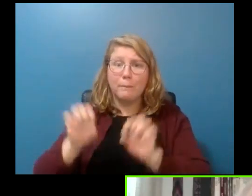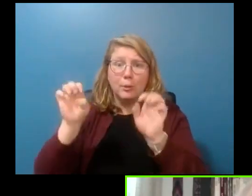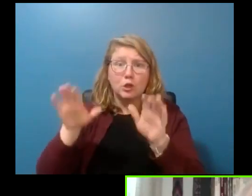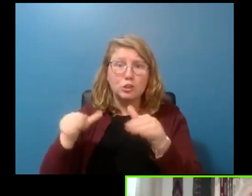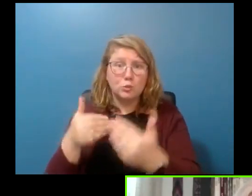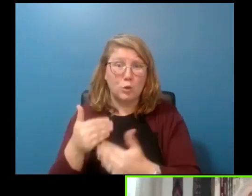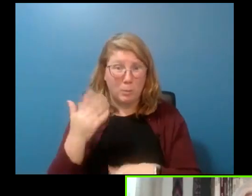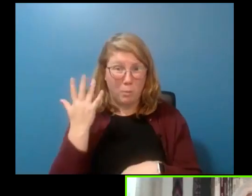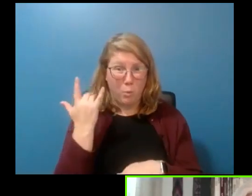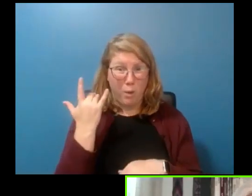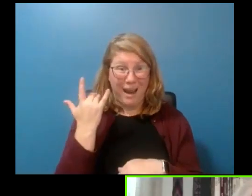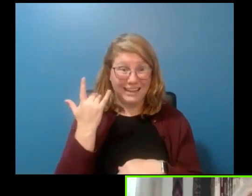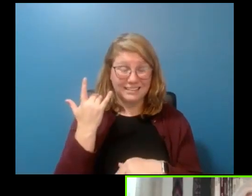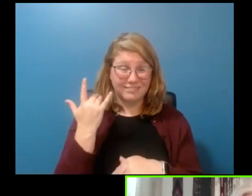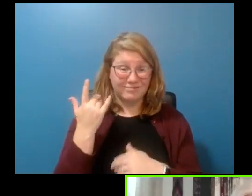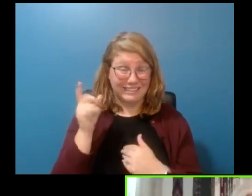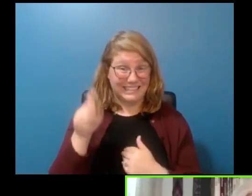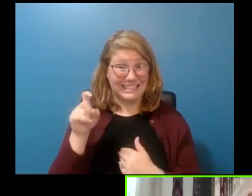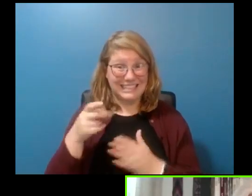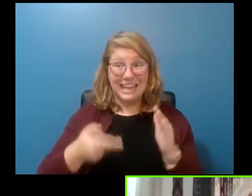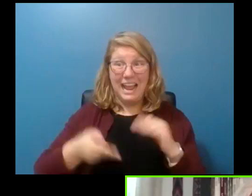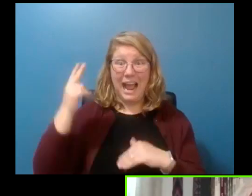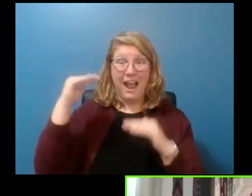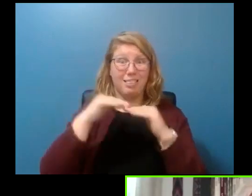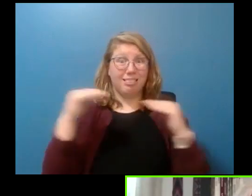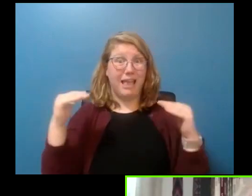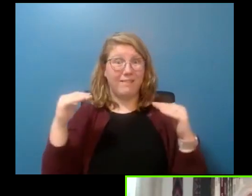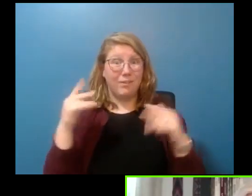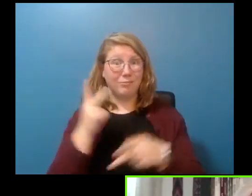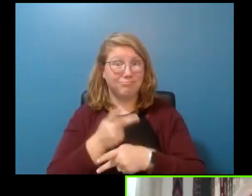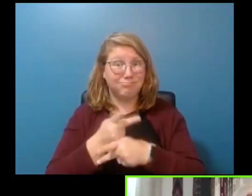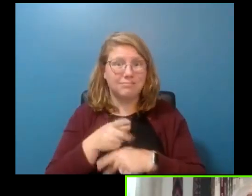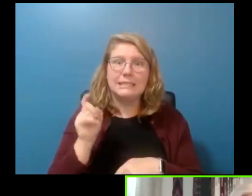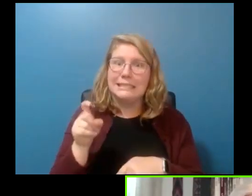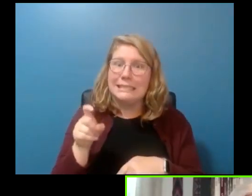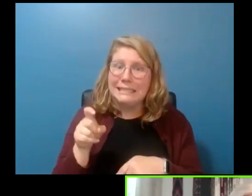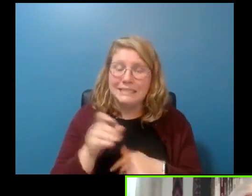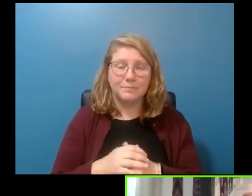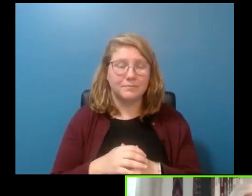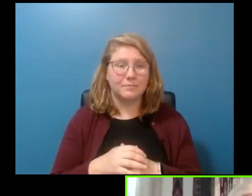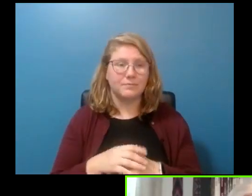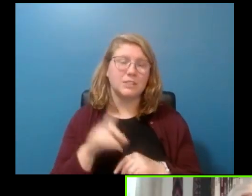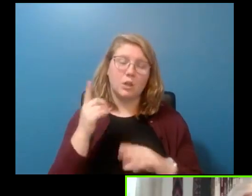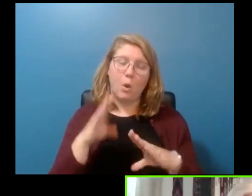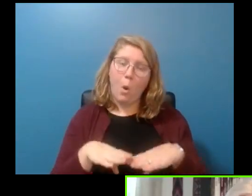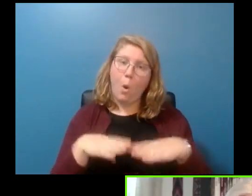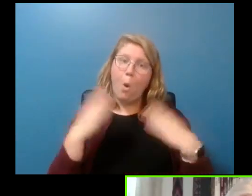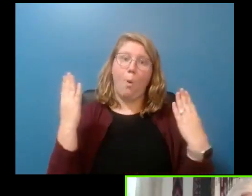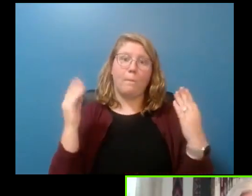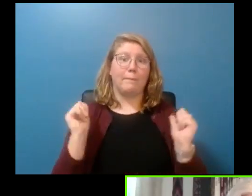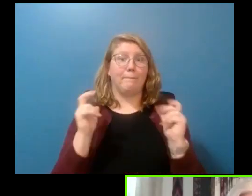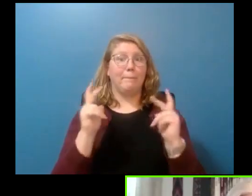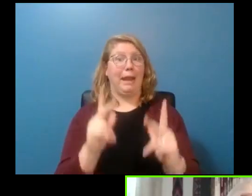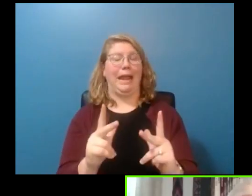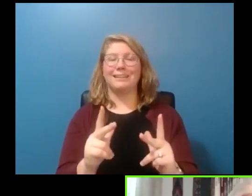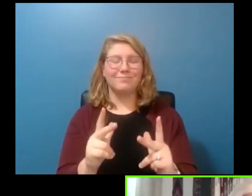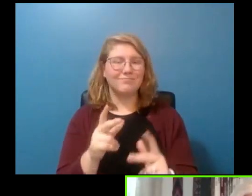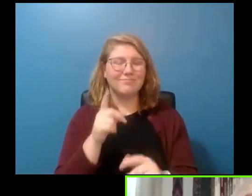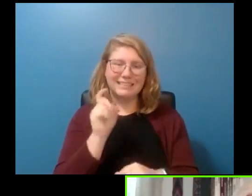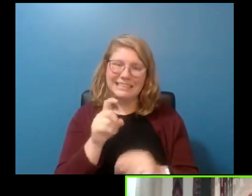employees' mental health. We have a class we give, minding your mental health during COVID that kind of goes through